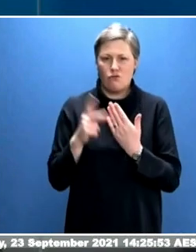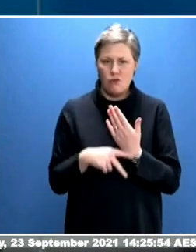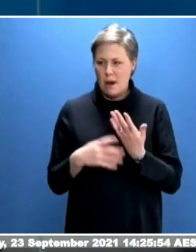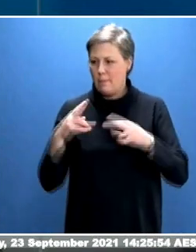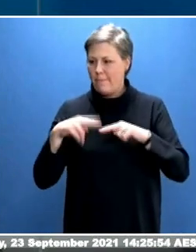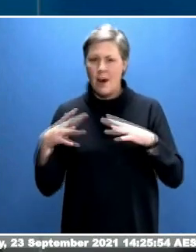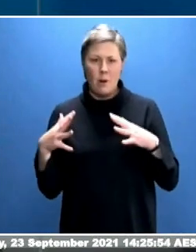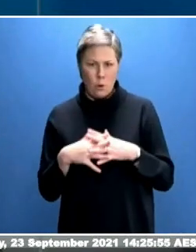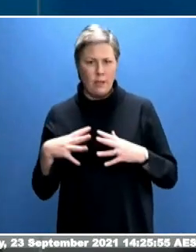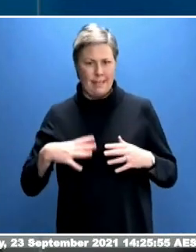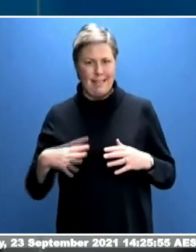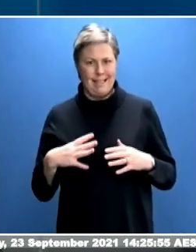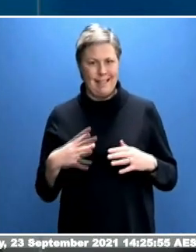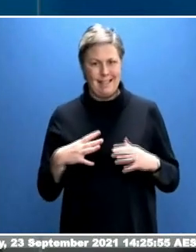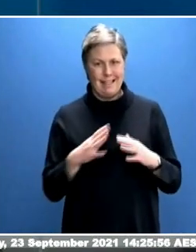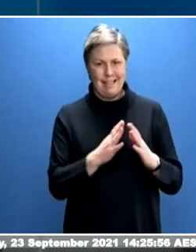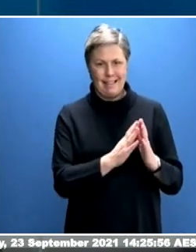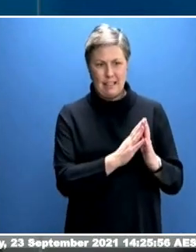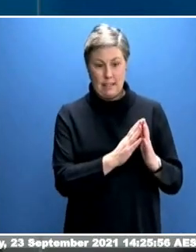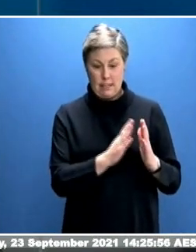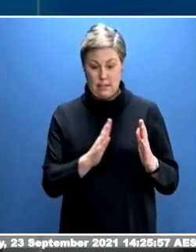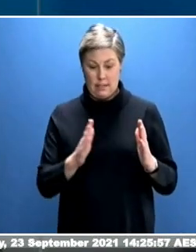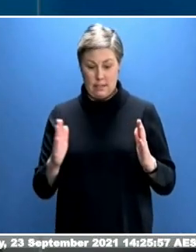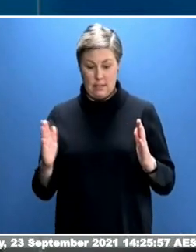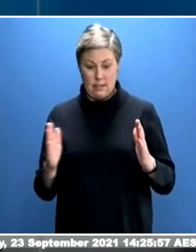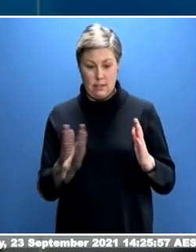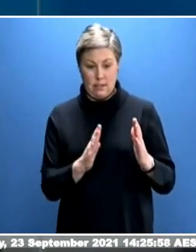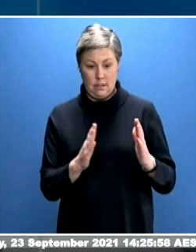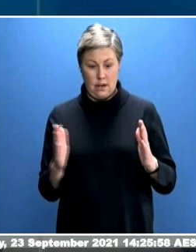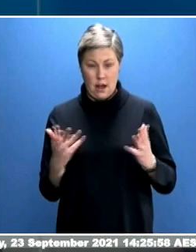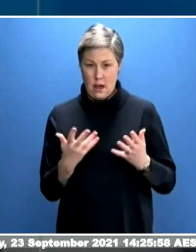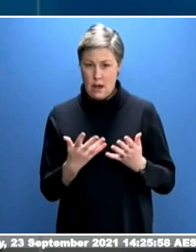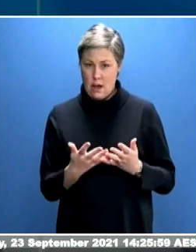established so that the house could commence operating in that timeframe?